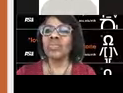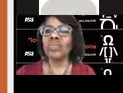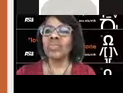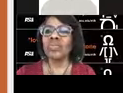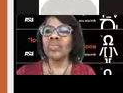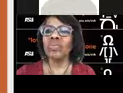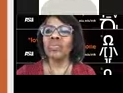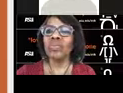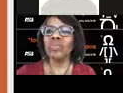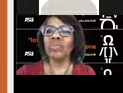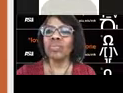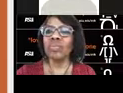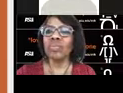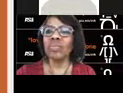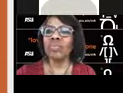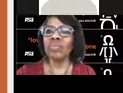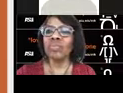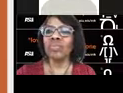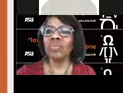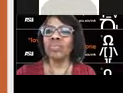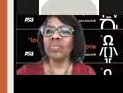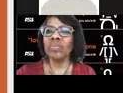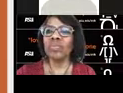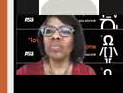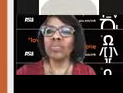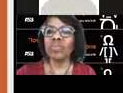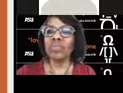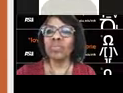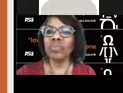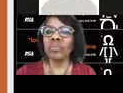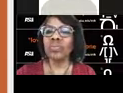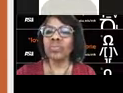can make at this moment including their efforts to create, develop, produce, publish or distribute work digitally.